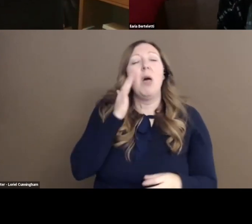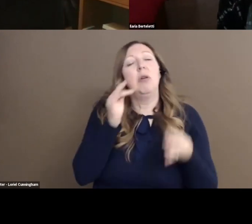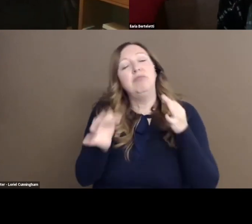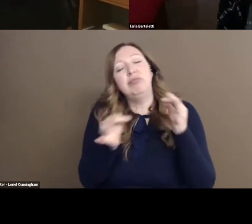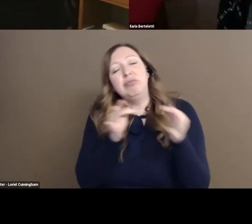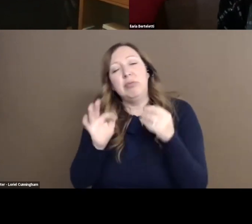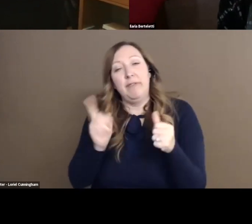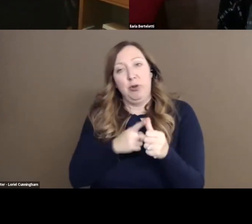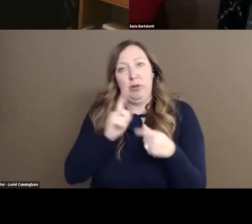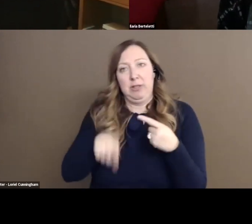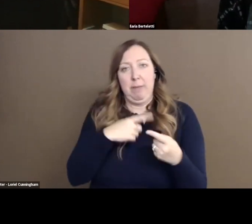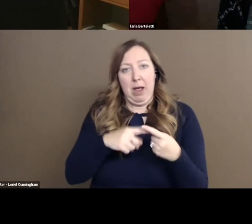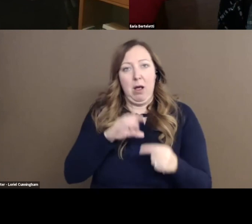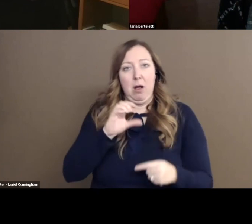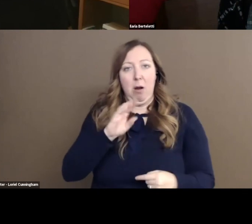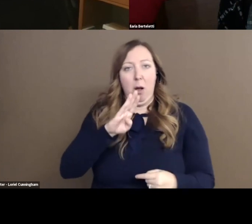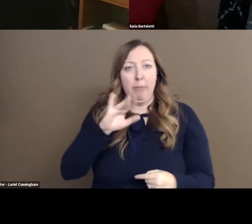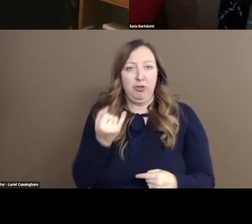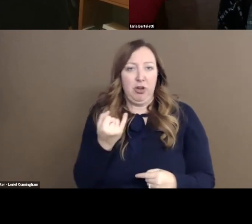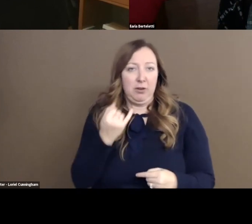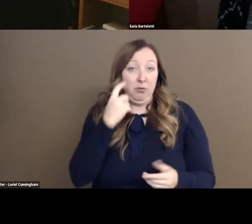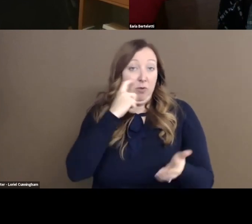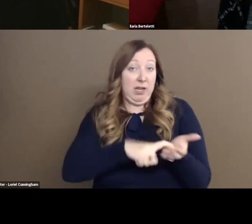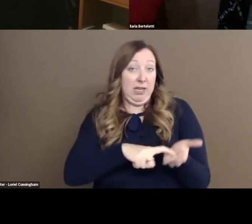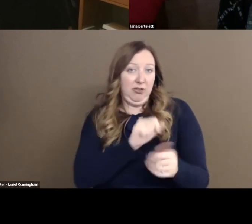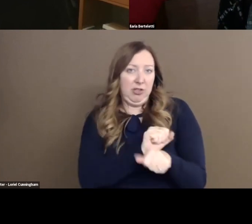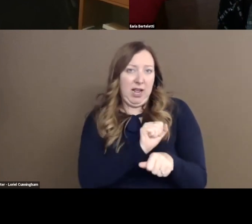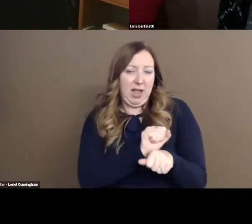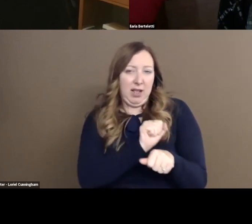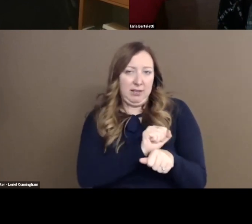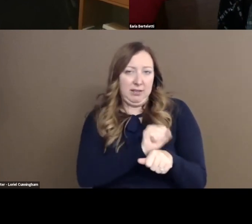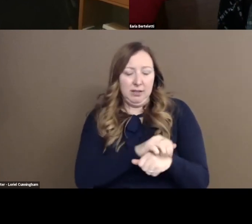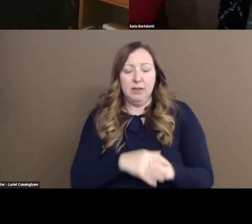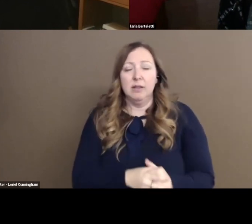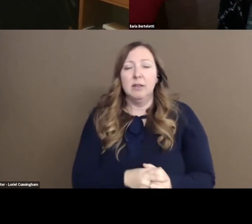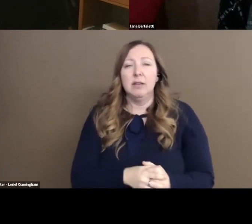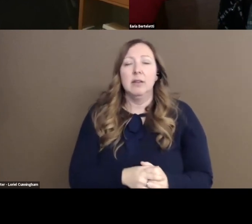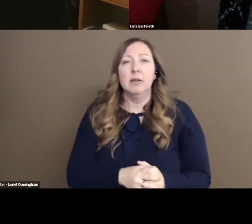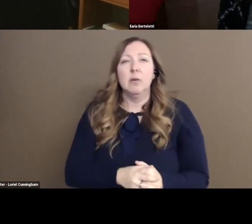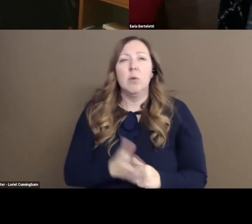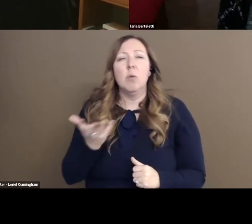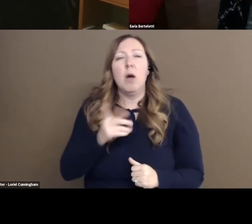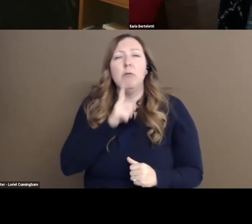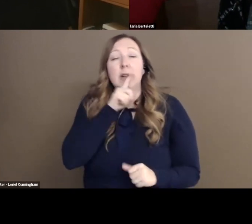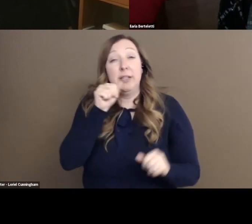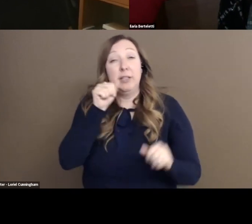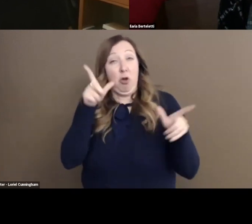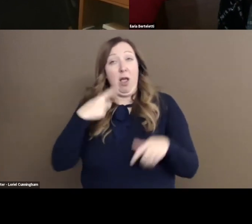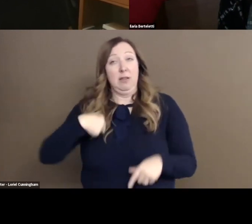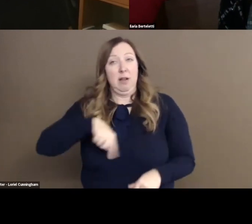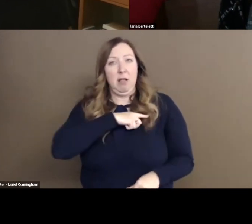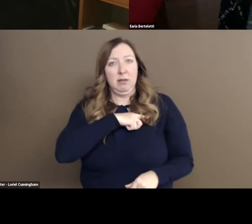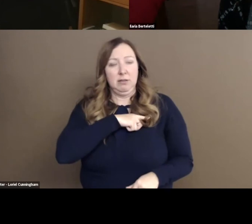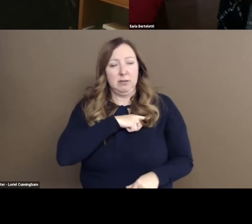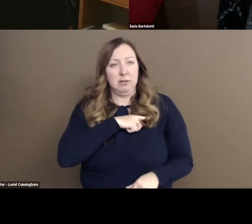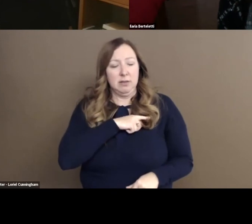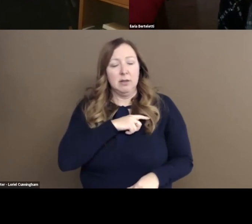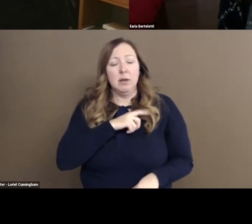um the thing that really set us back on our heels was when we thought we discovered that people with